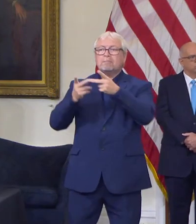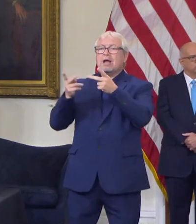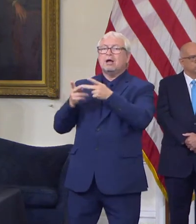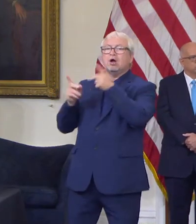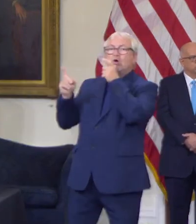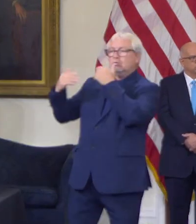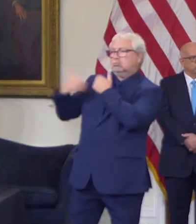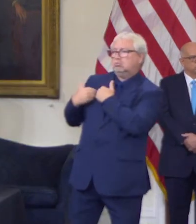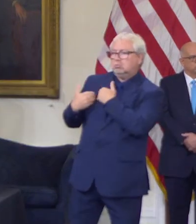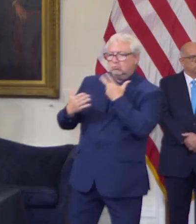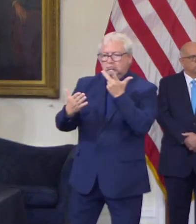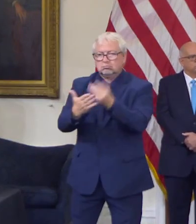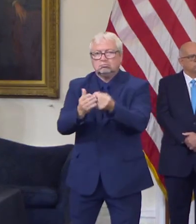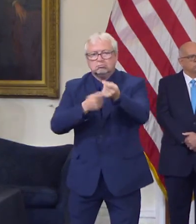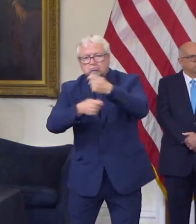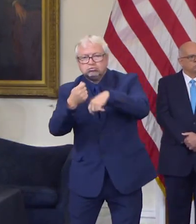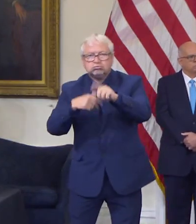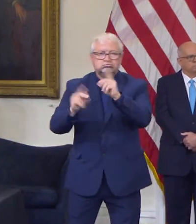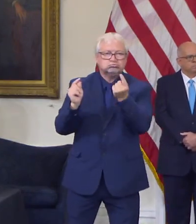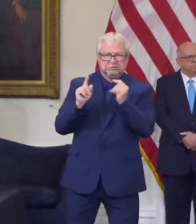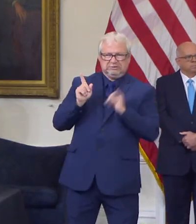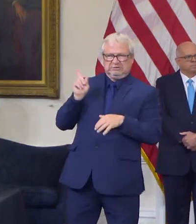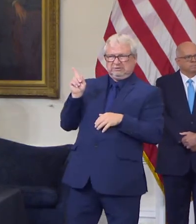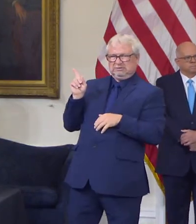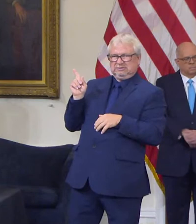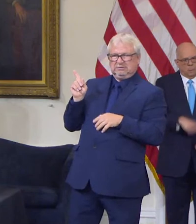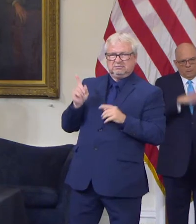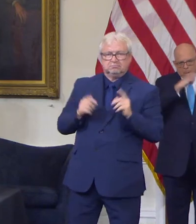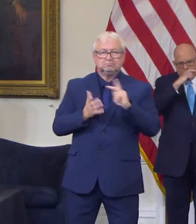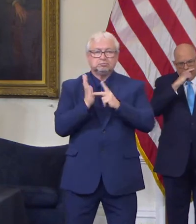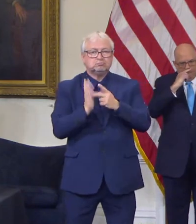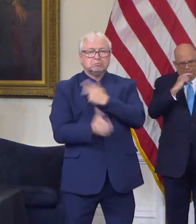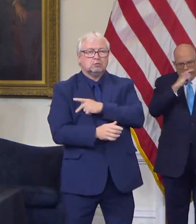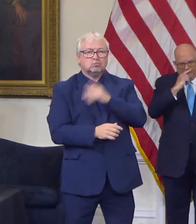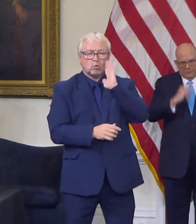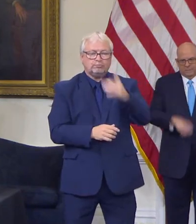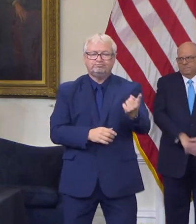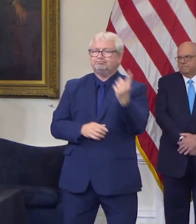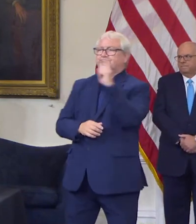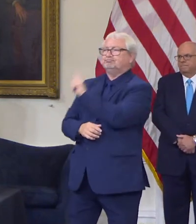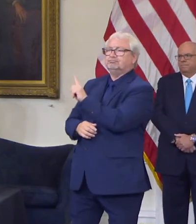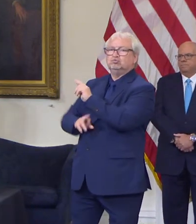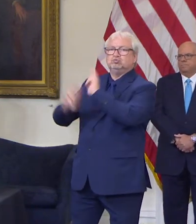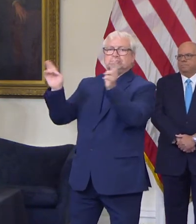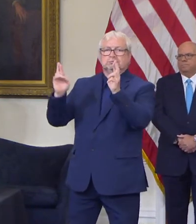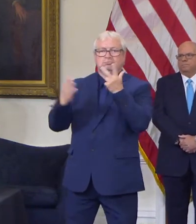proximity to the patient. Providers can find this form at coronavirus.maryland.gov under